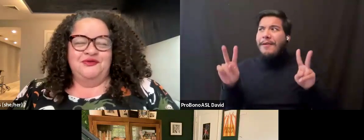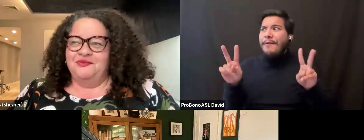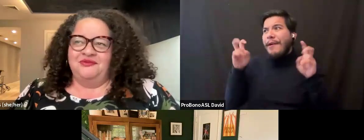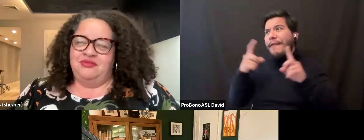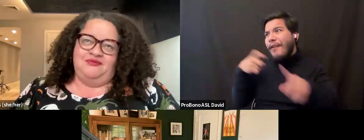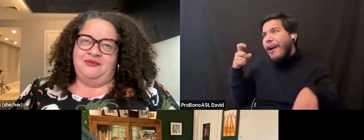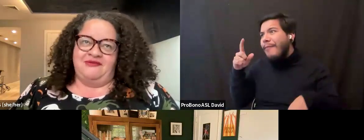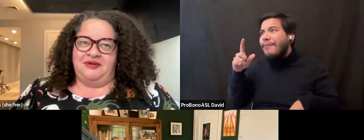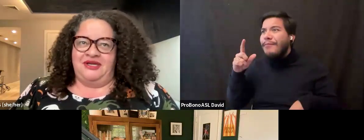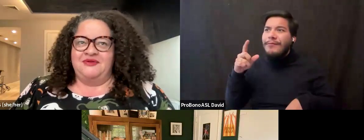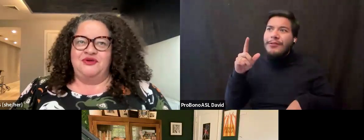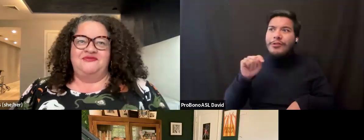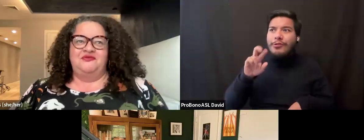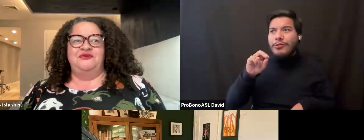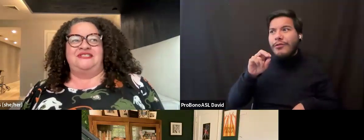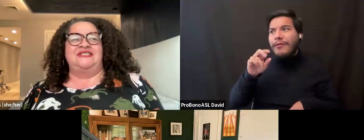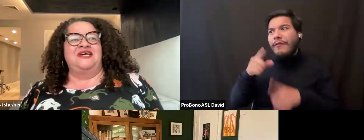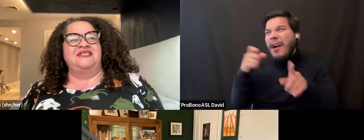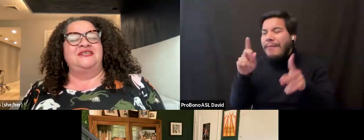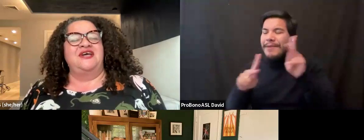or from everybody. I mean, we recently saw this in,